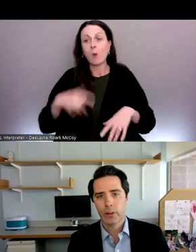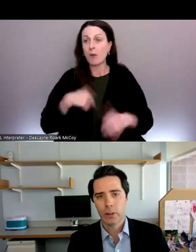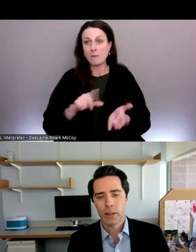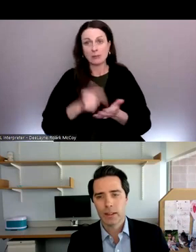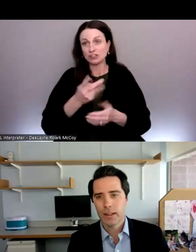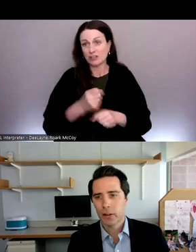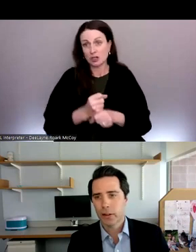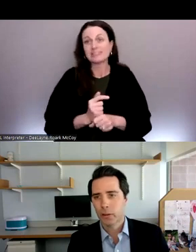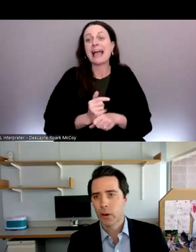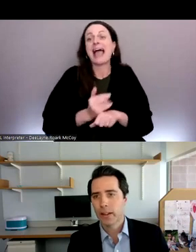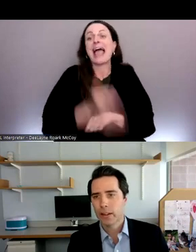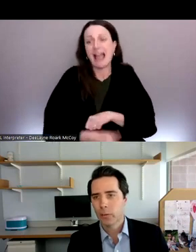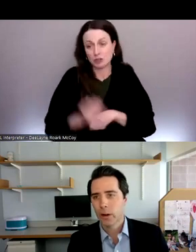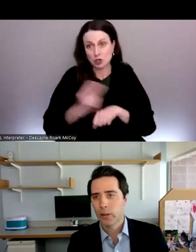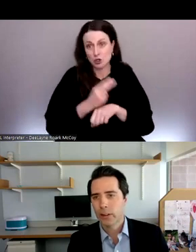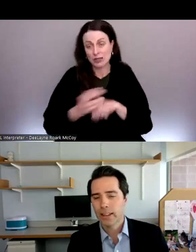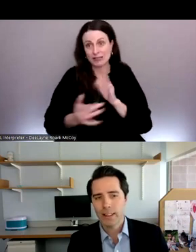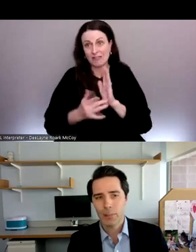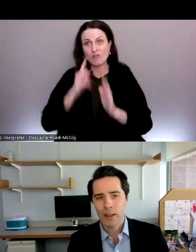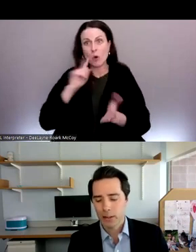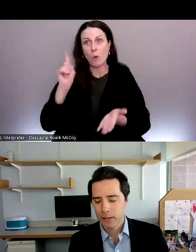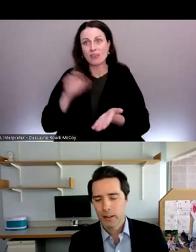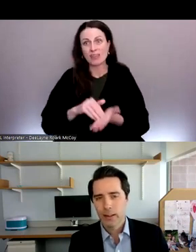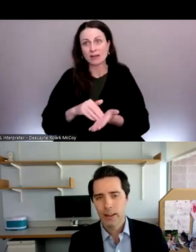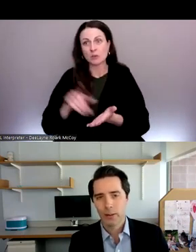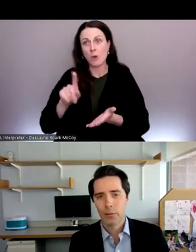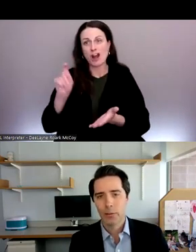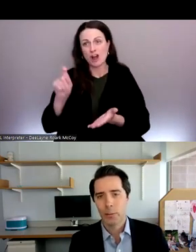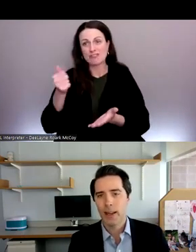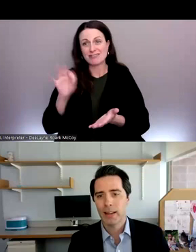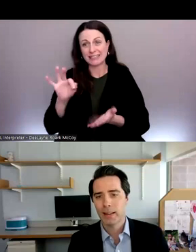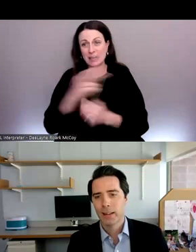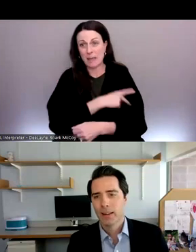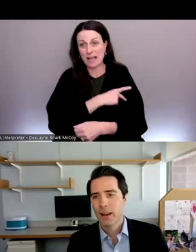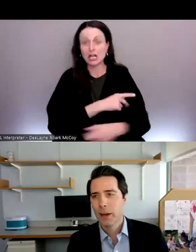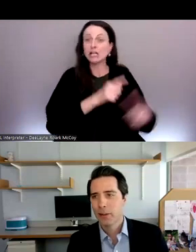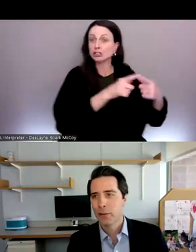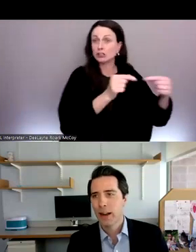using this technology for 1119 patients